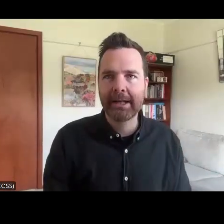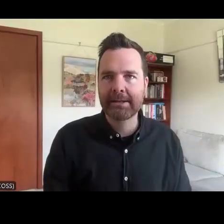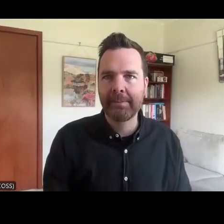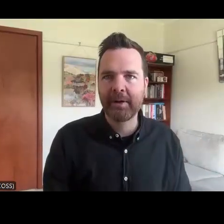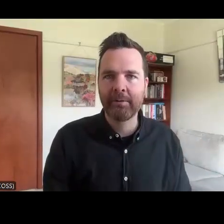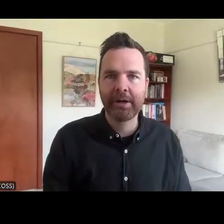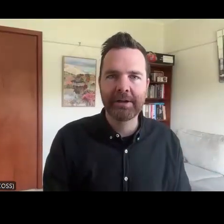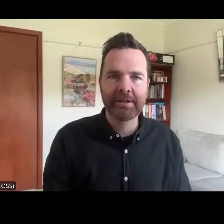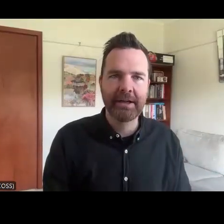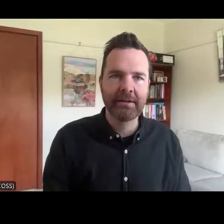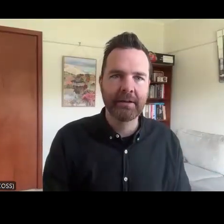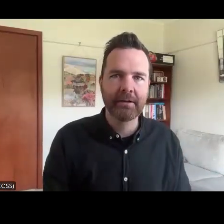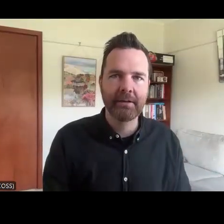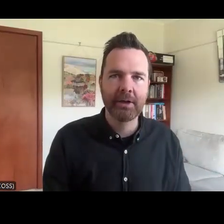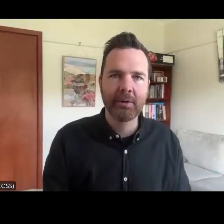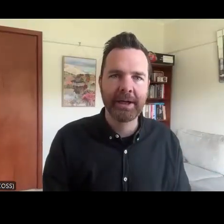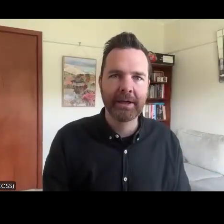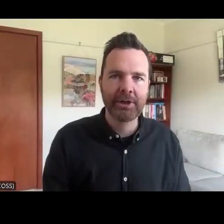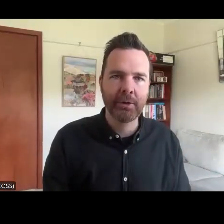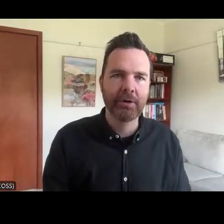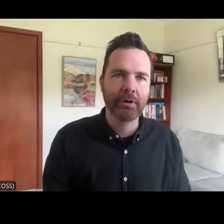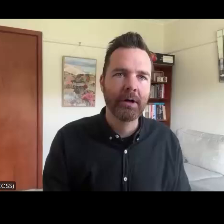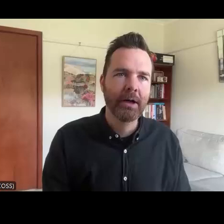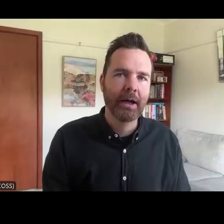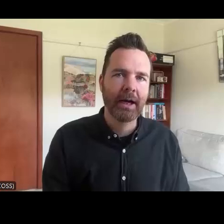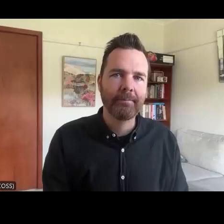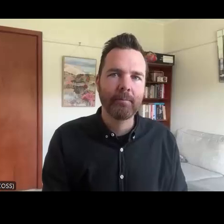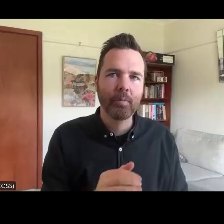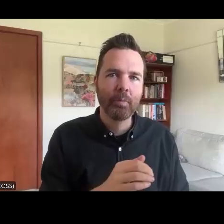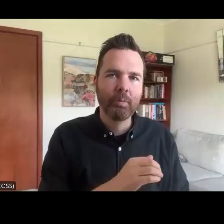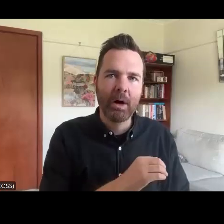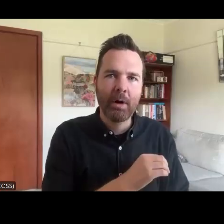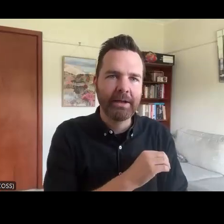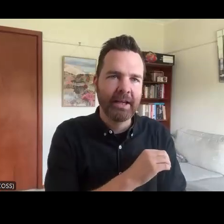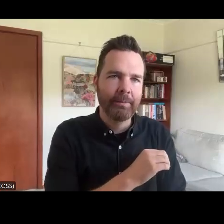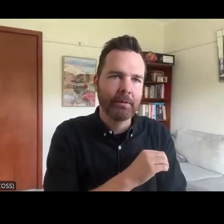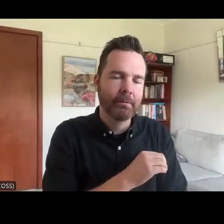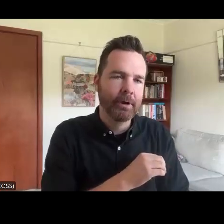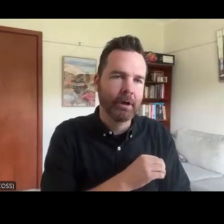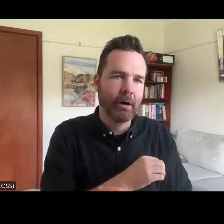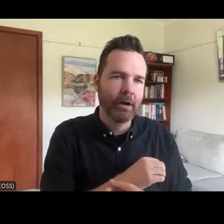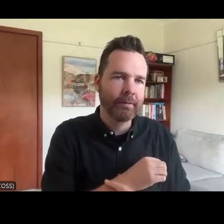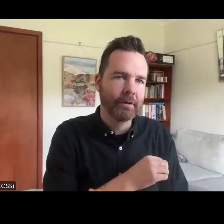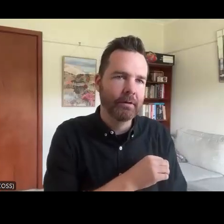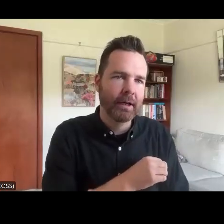way it's something we really just need to you know be attuned to. One example you know I often